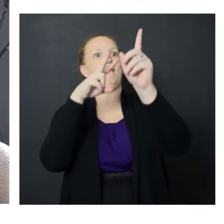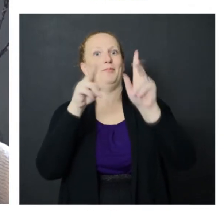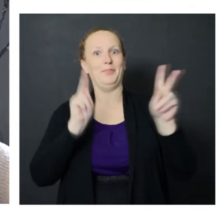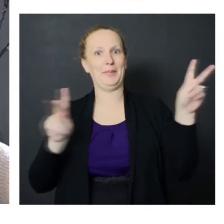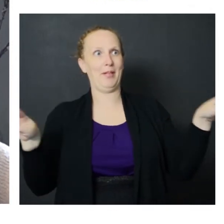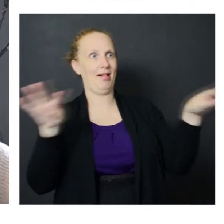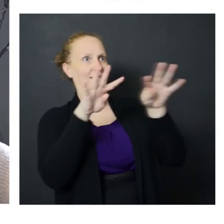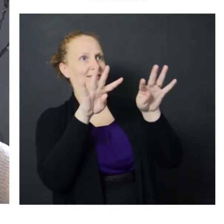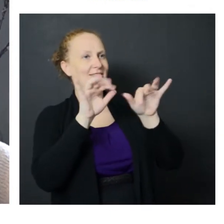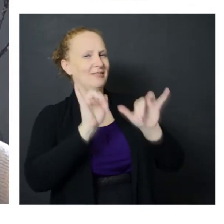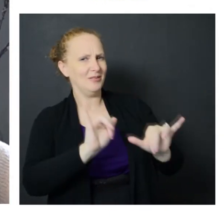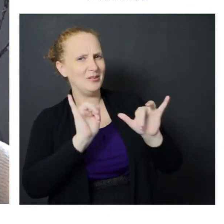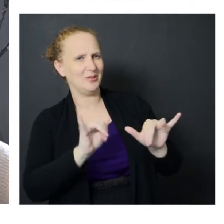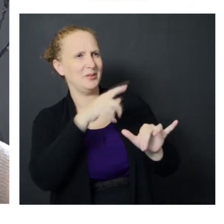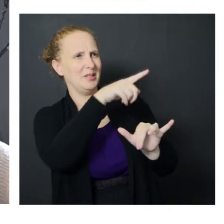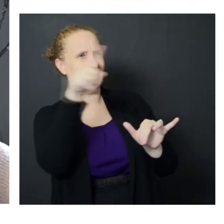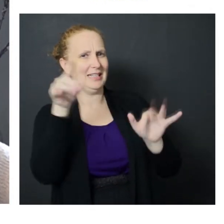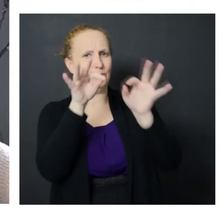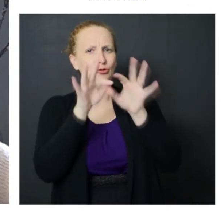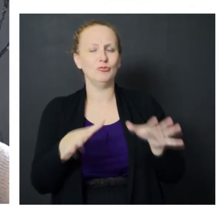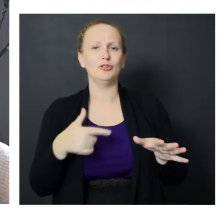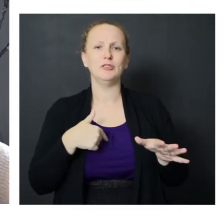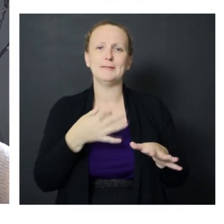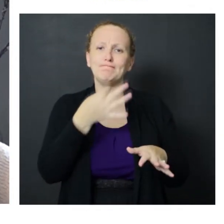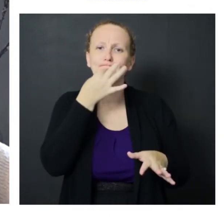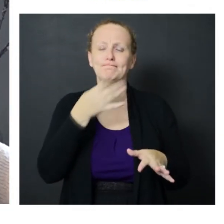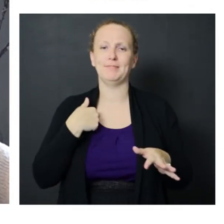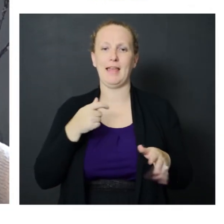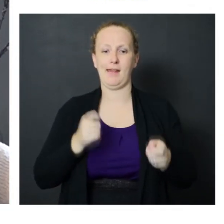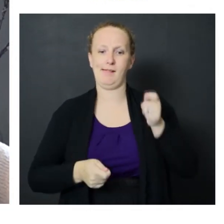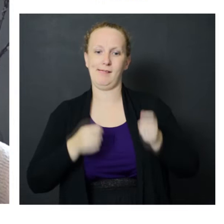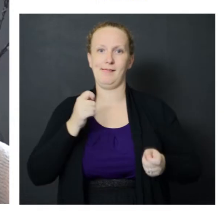Because, ah, the, they were able to demonstrate